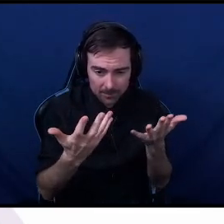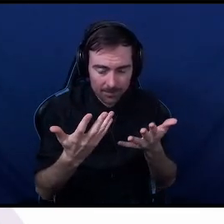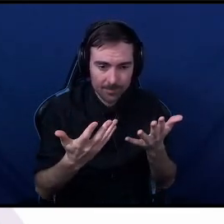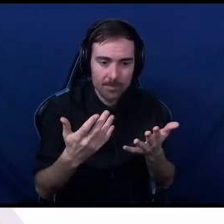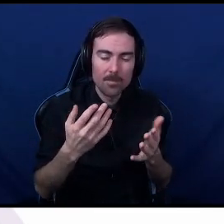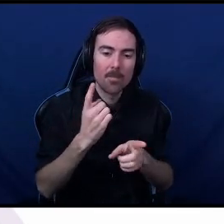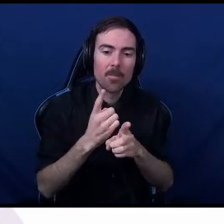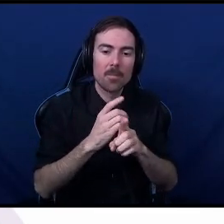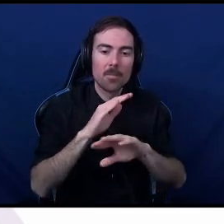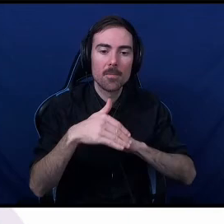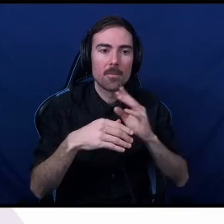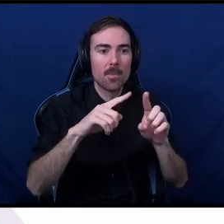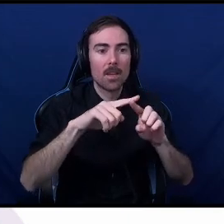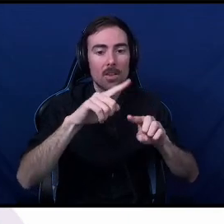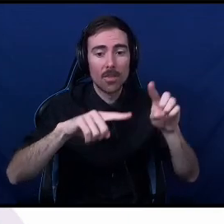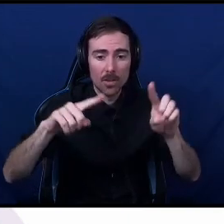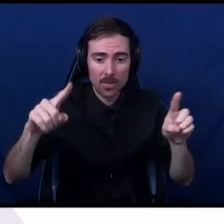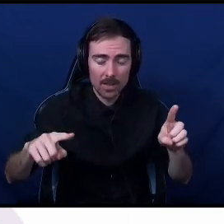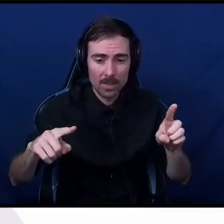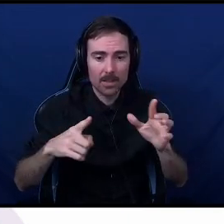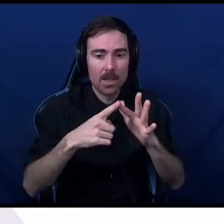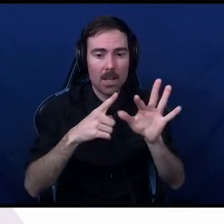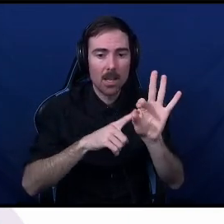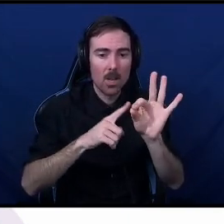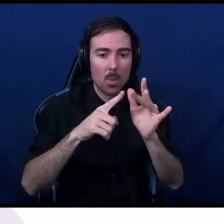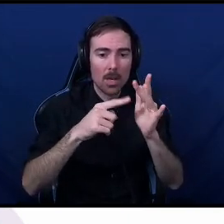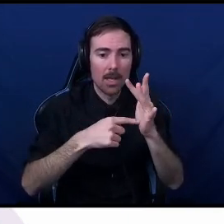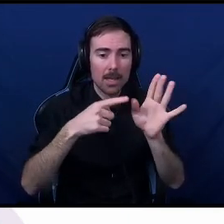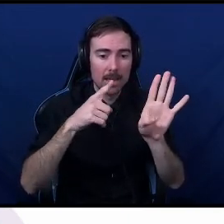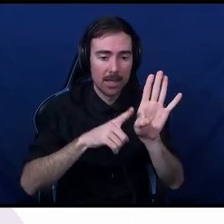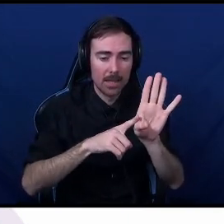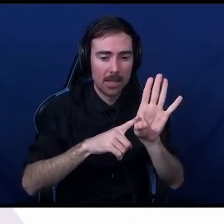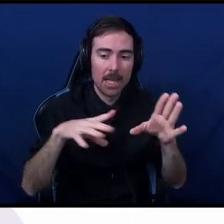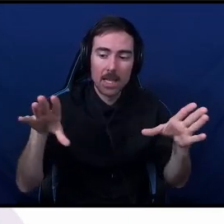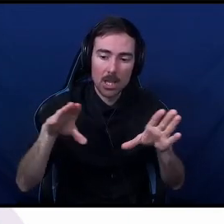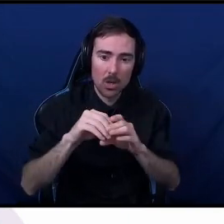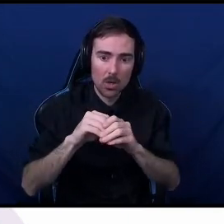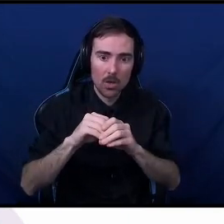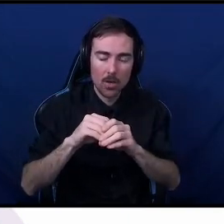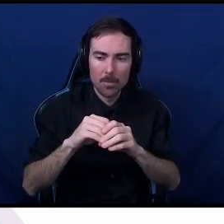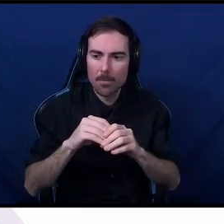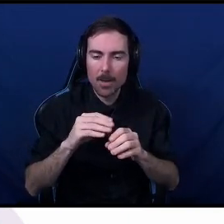equity inclusion, but we don't talk about accessibility on top of that. And I think that oftentimes, when you talk about